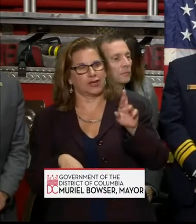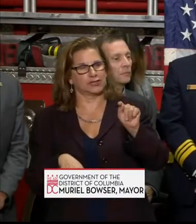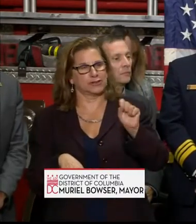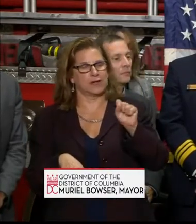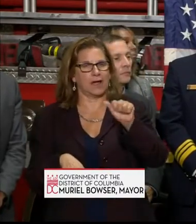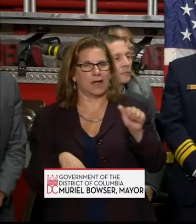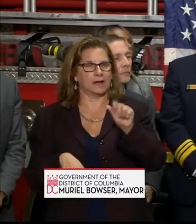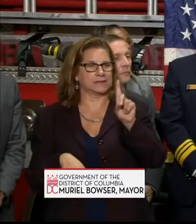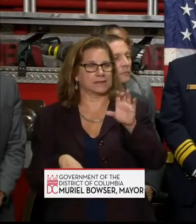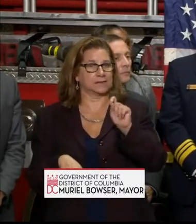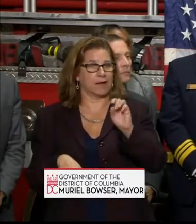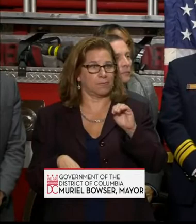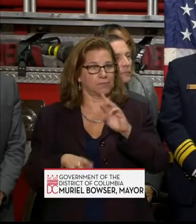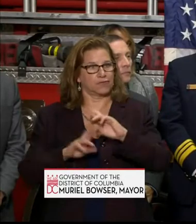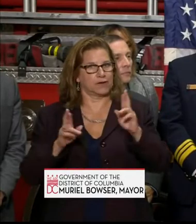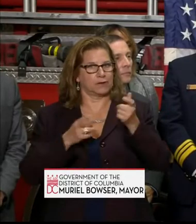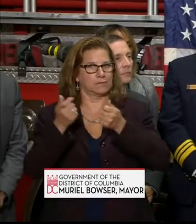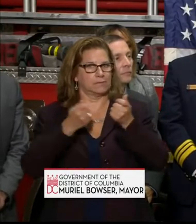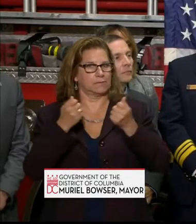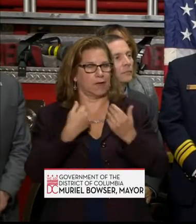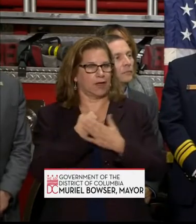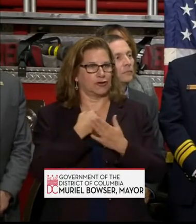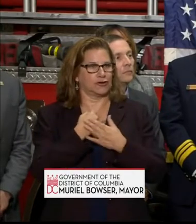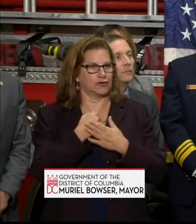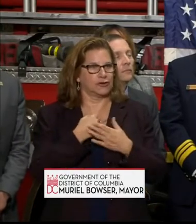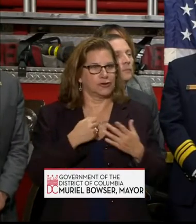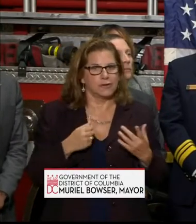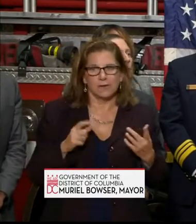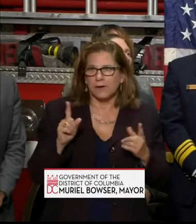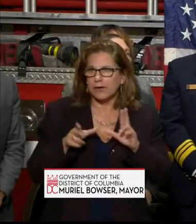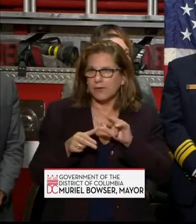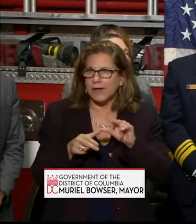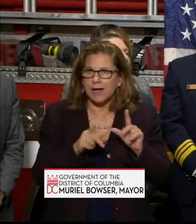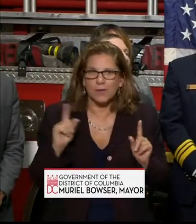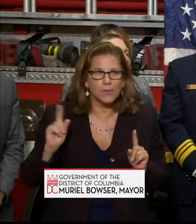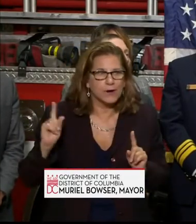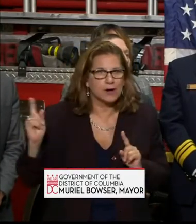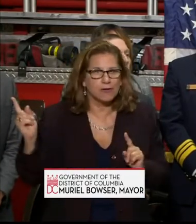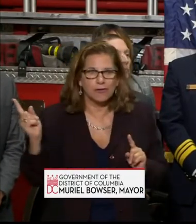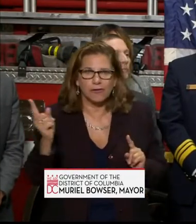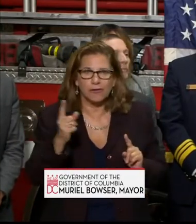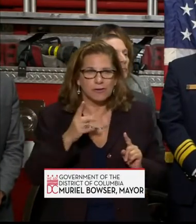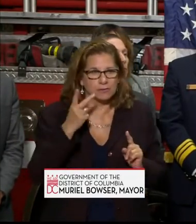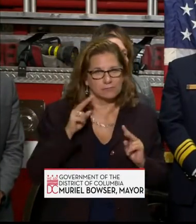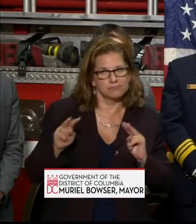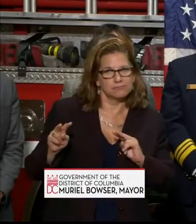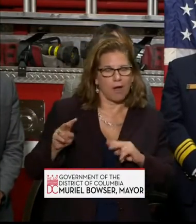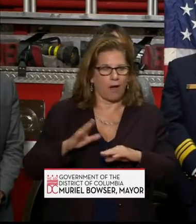FLORENCE'S TRAJECTORY, WE ARE ALSO AS THE HOURS AND DAYS MOVE